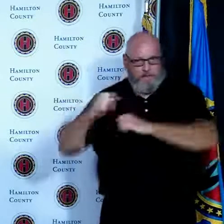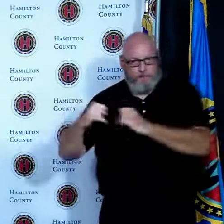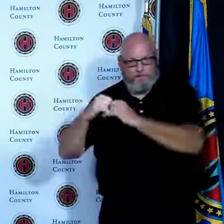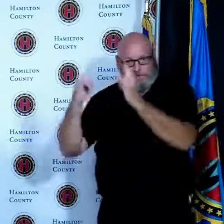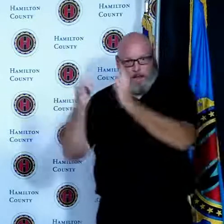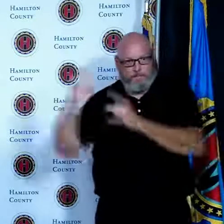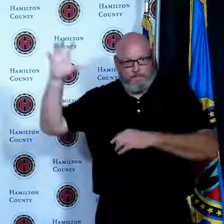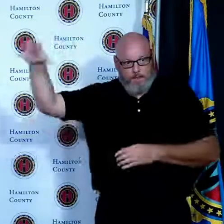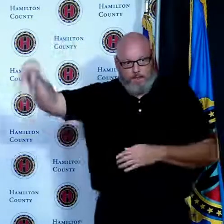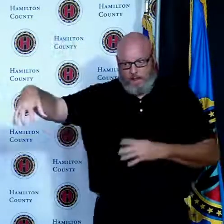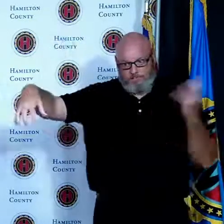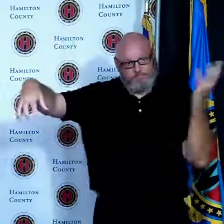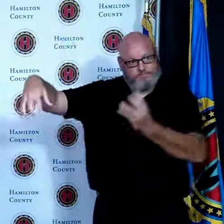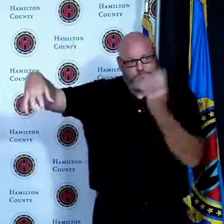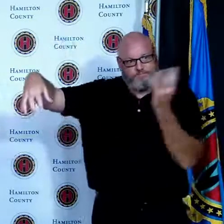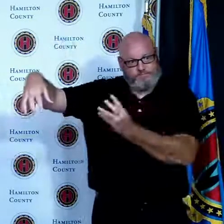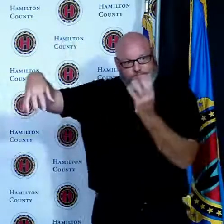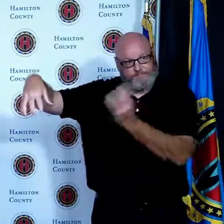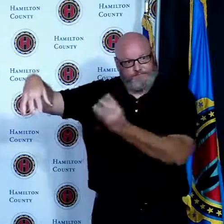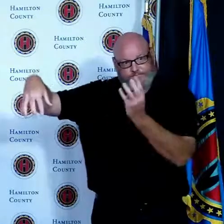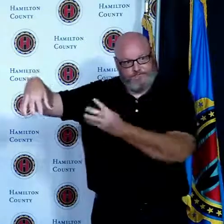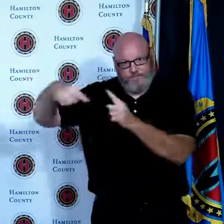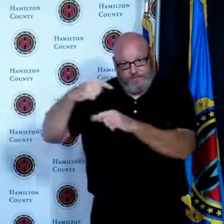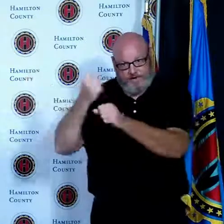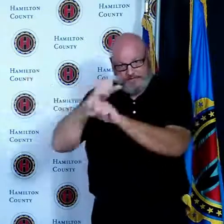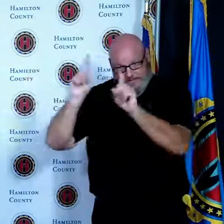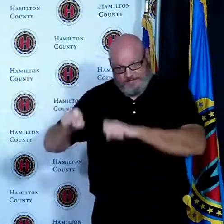Hamilton County this fall to testing so when people need tests